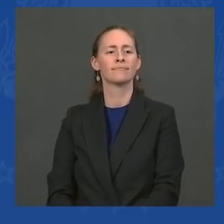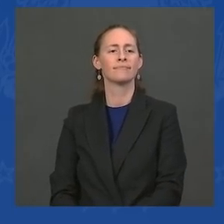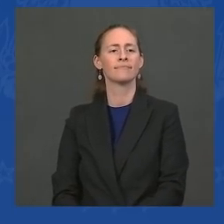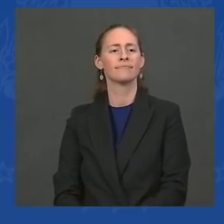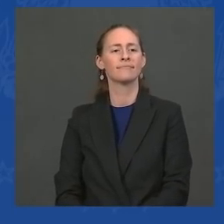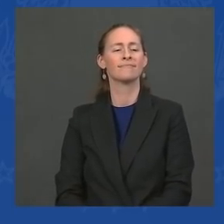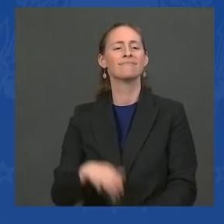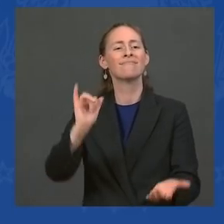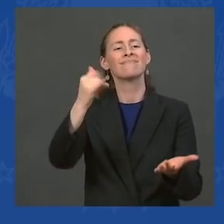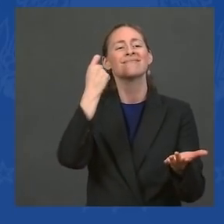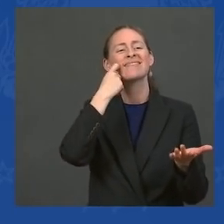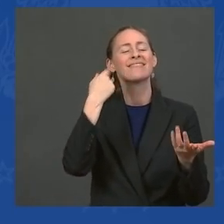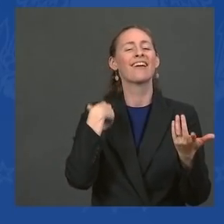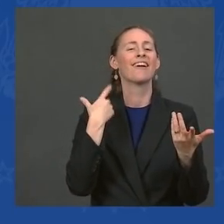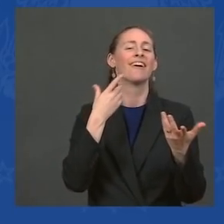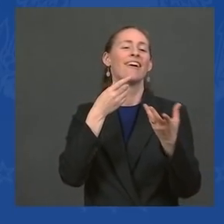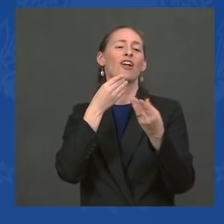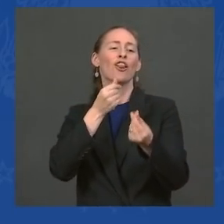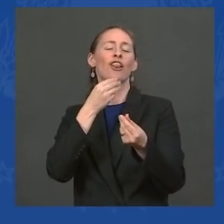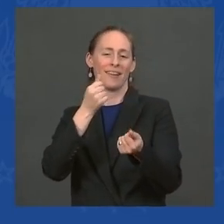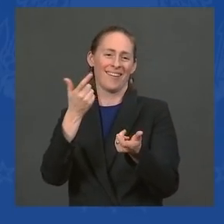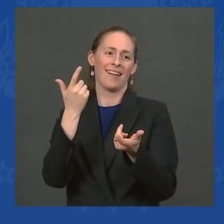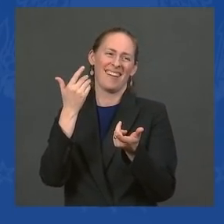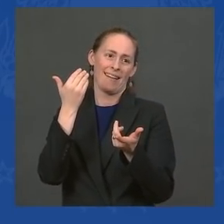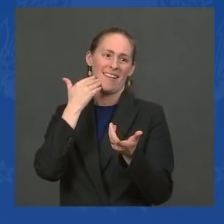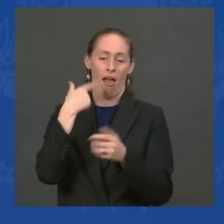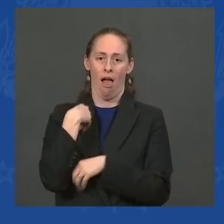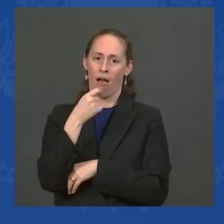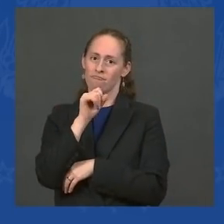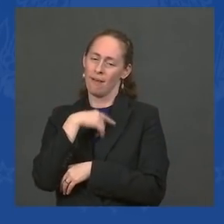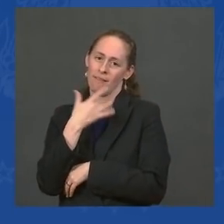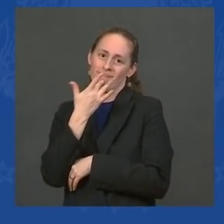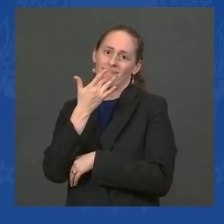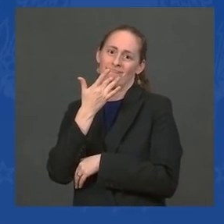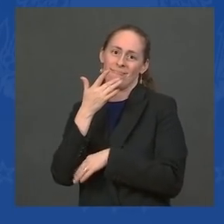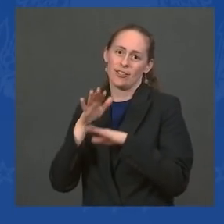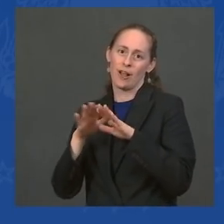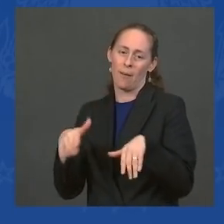everybody knows I like kids better than people -- fortunately, they like me. That's why, maybe, I like them.